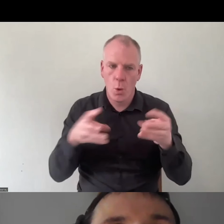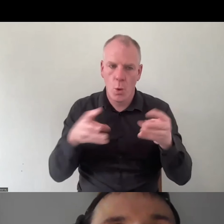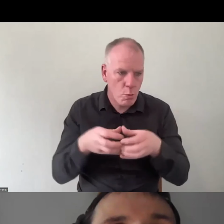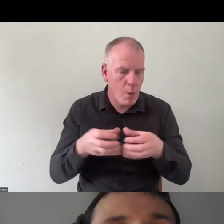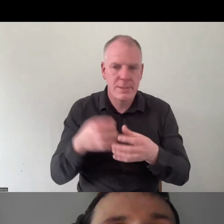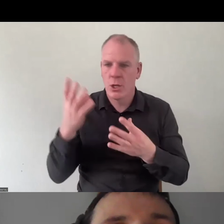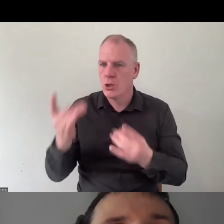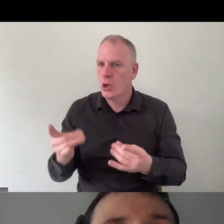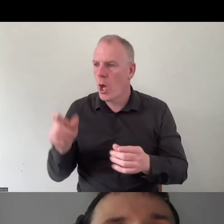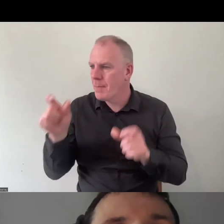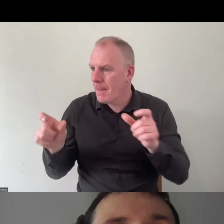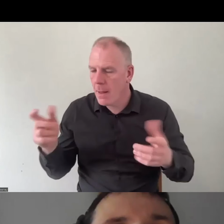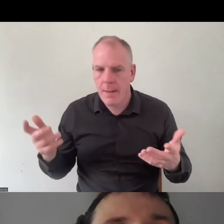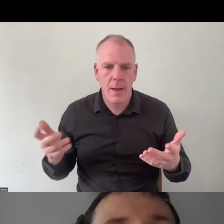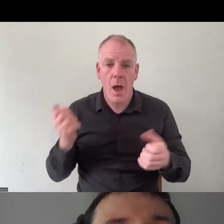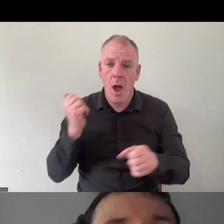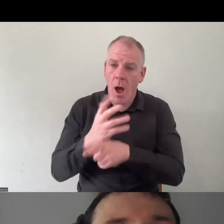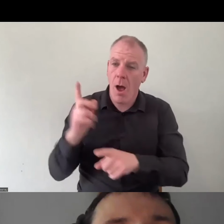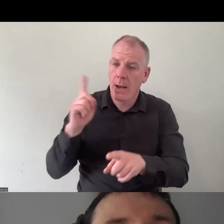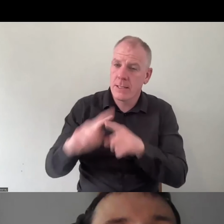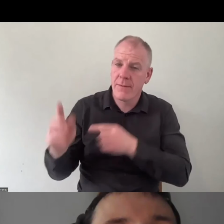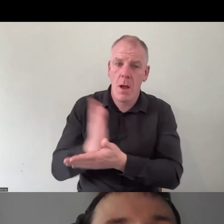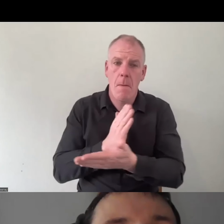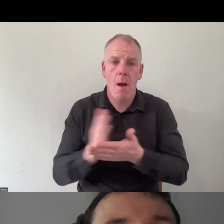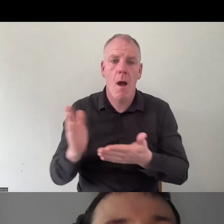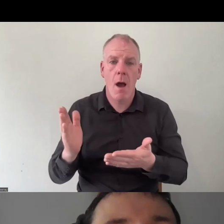all around different areas of Universal Design